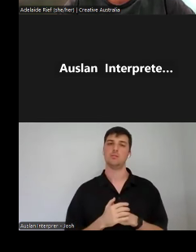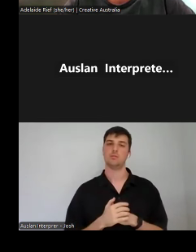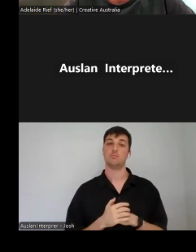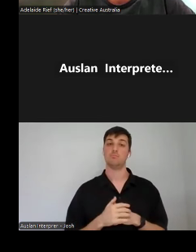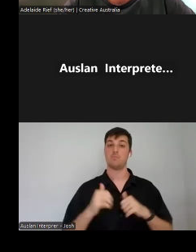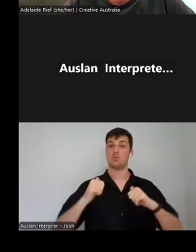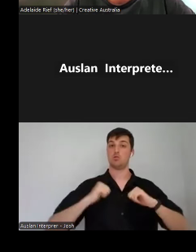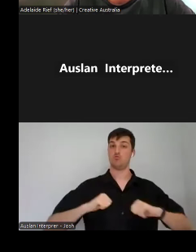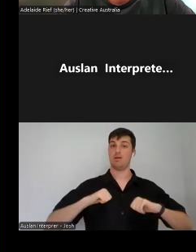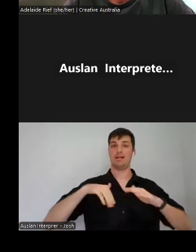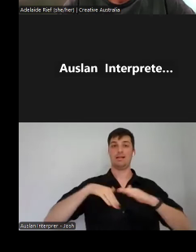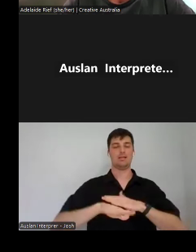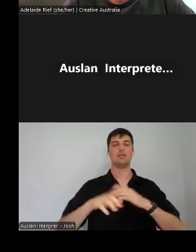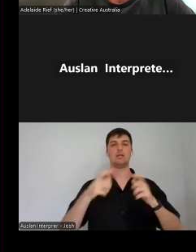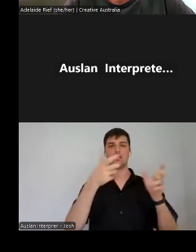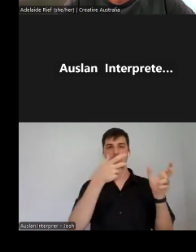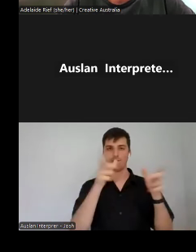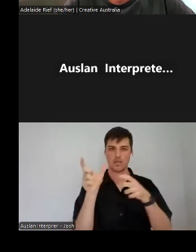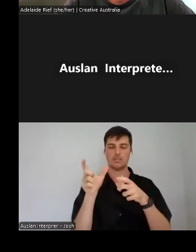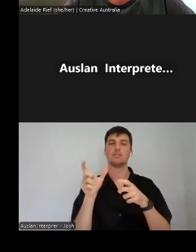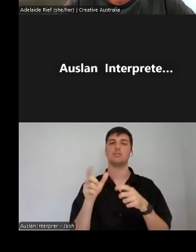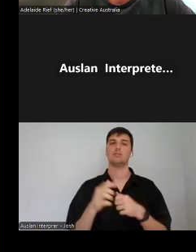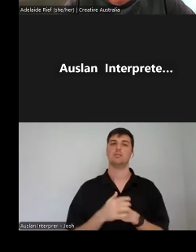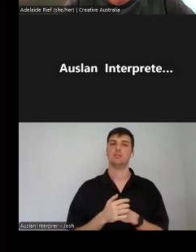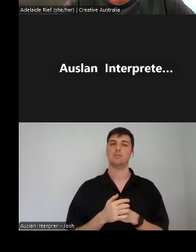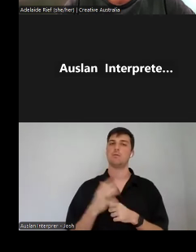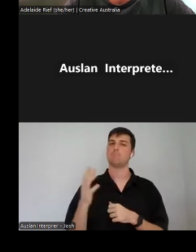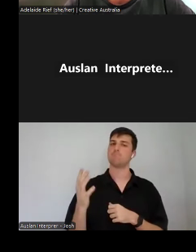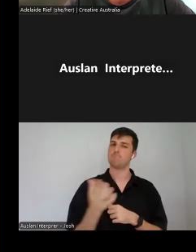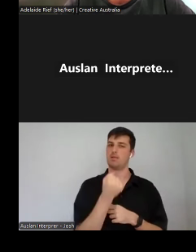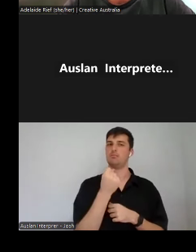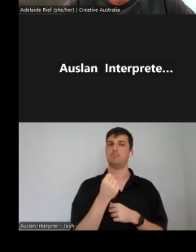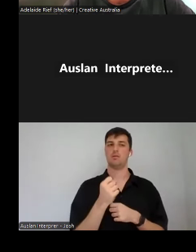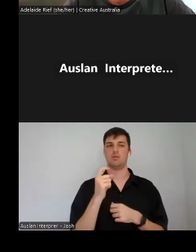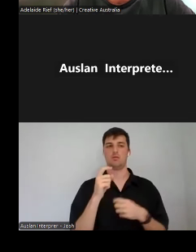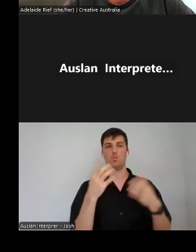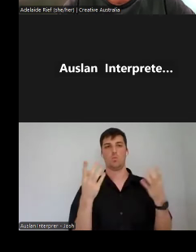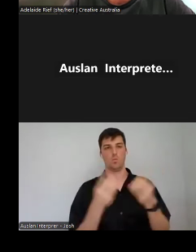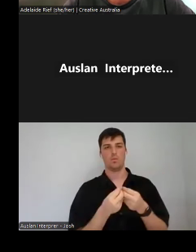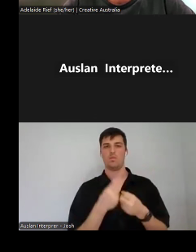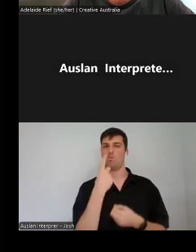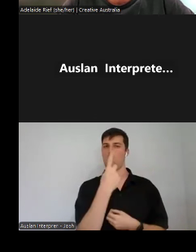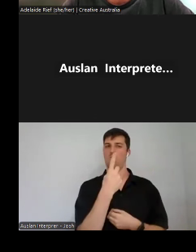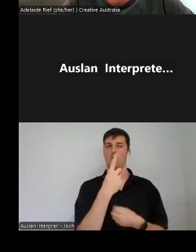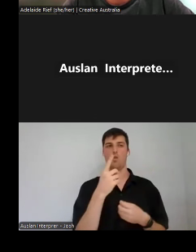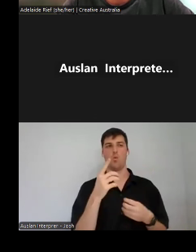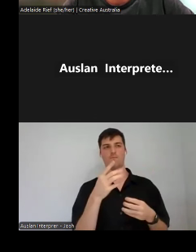in governance. And it must be with one of the four preferred training providers that offer training